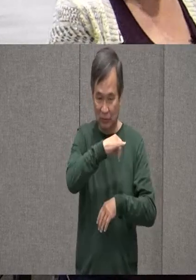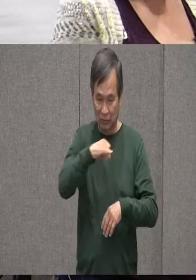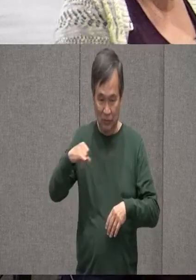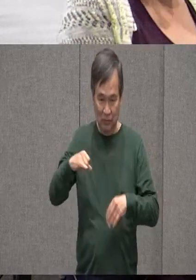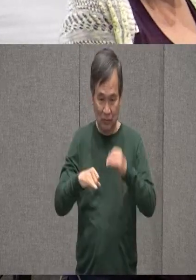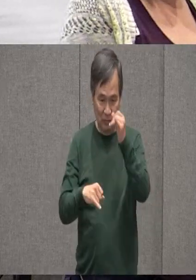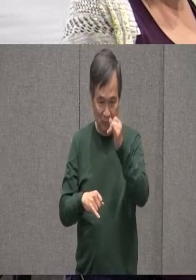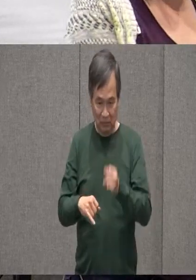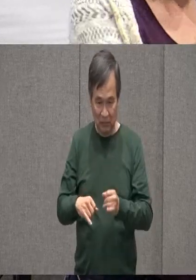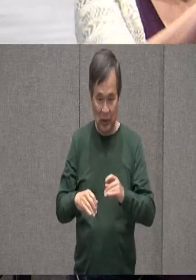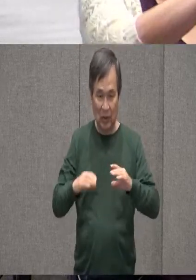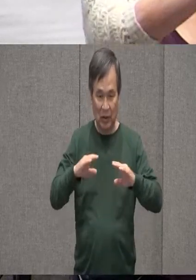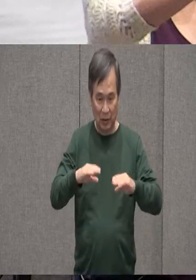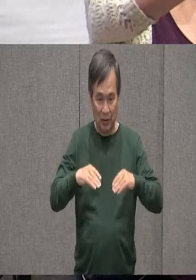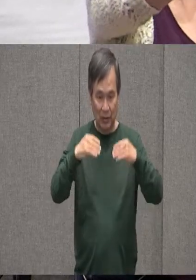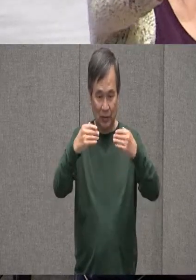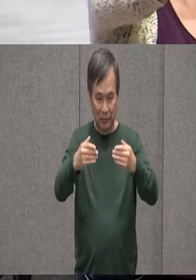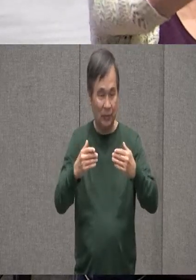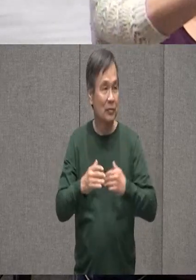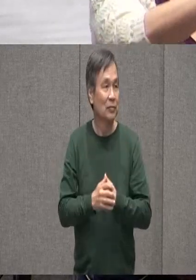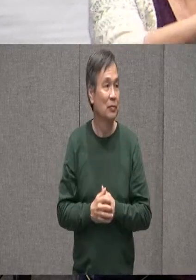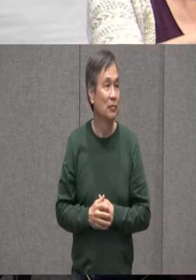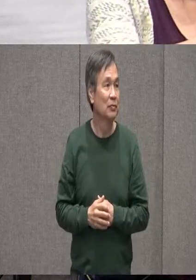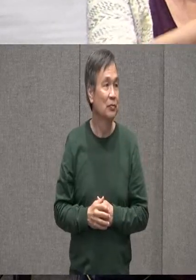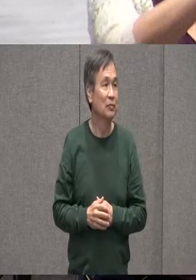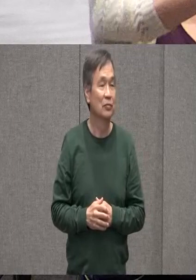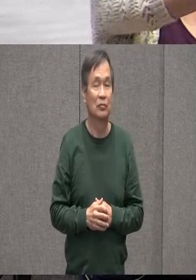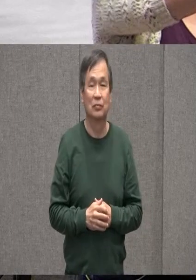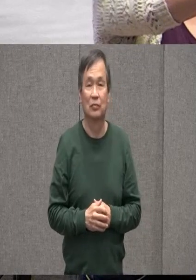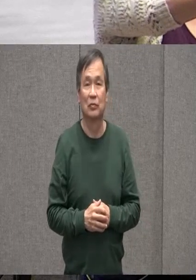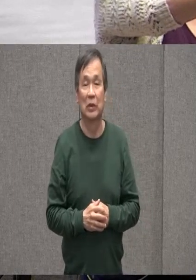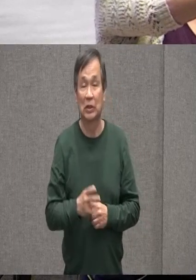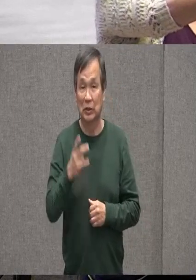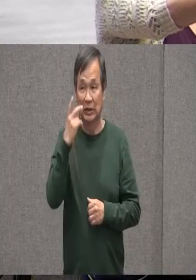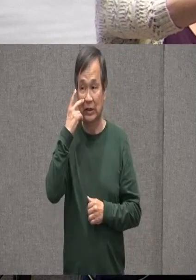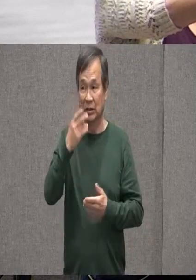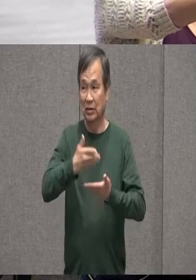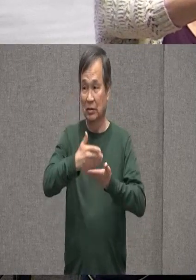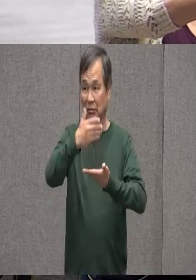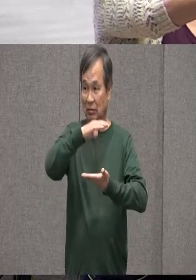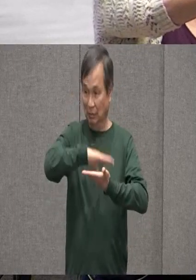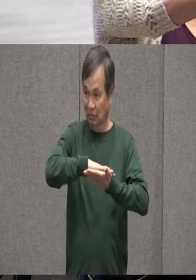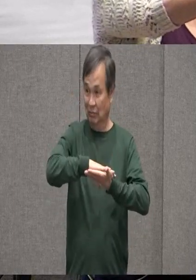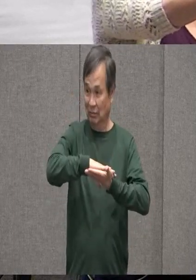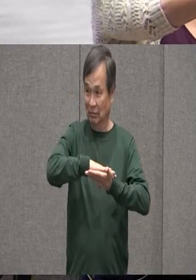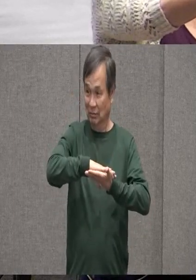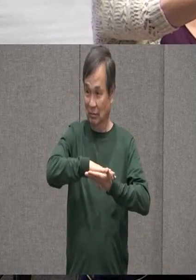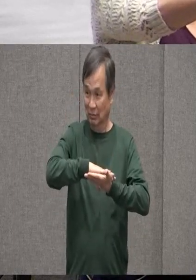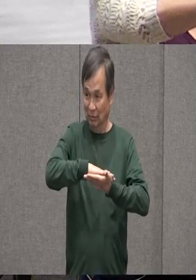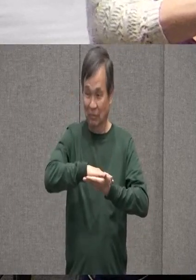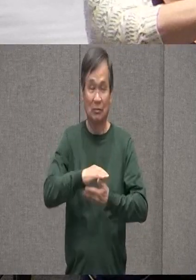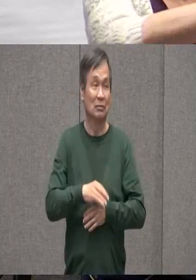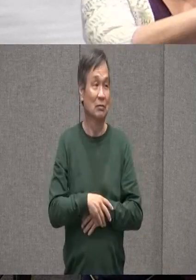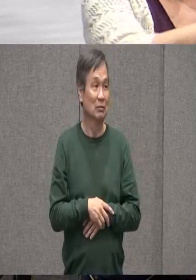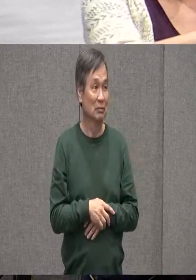so they look like four smaller squares. So I'm gonna take my top edge and fold it down to my bottom edge.